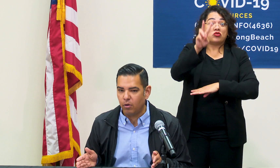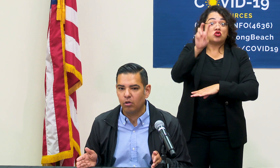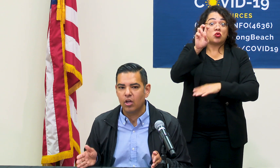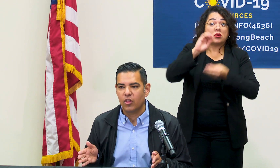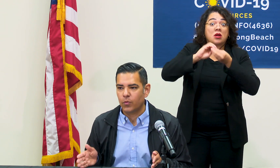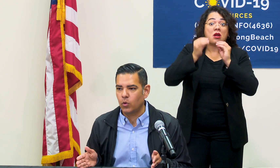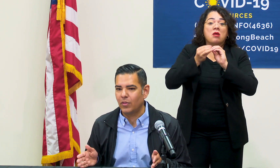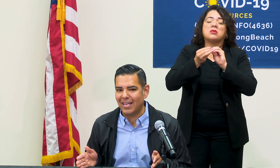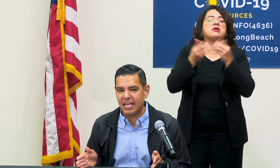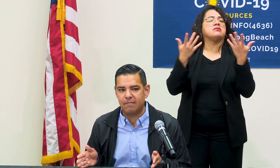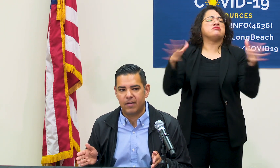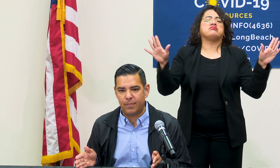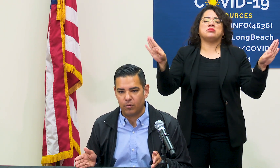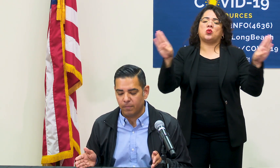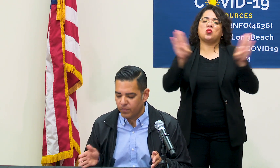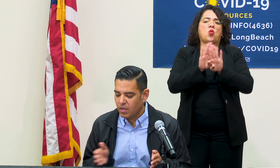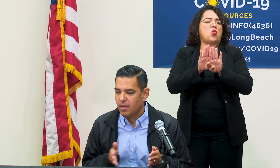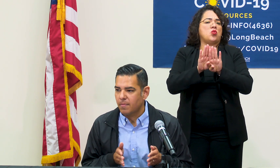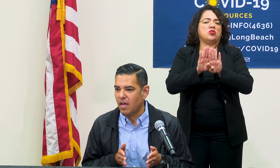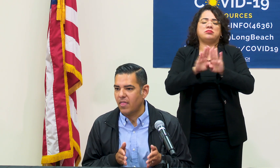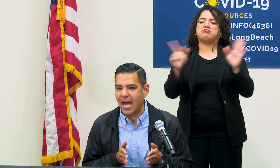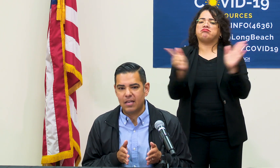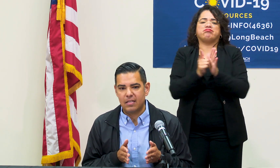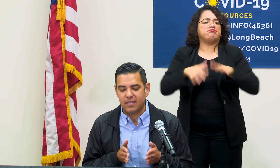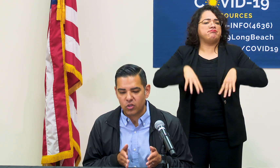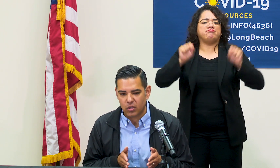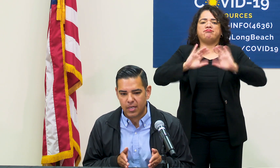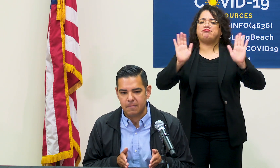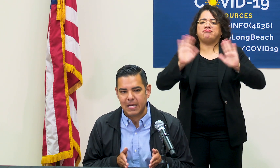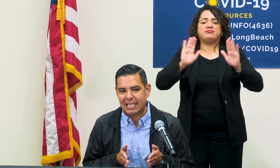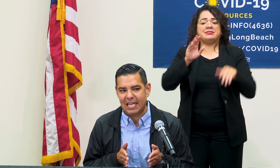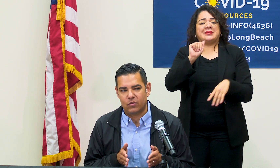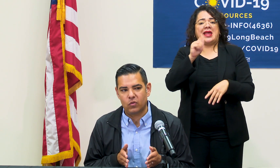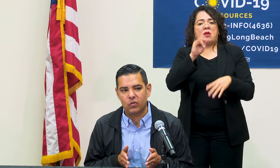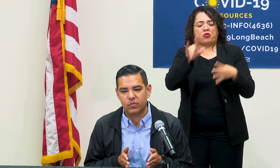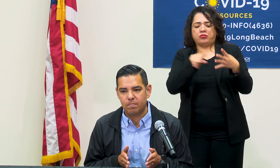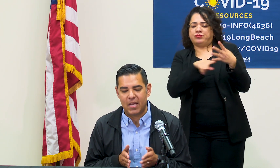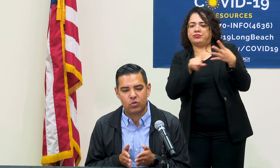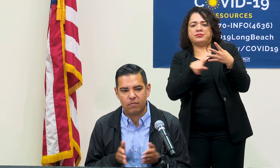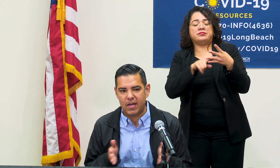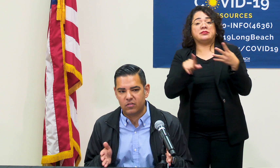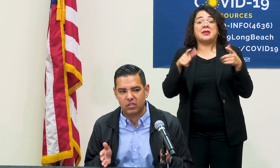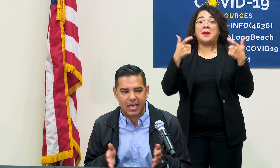through the end of April. That essentially cancels major events like